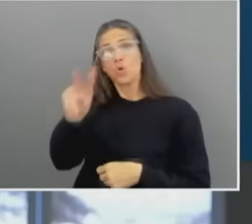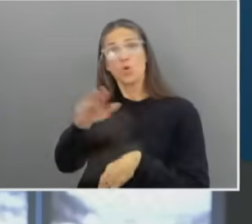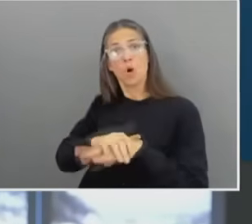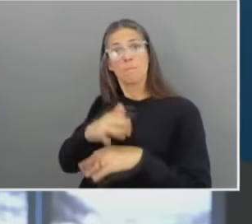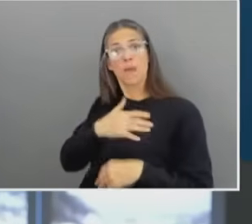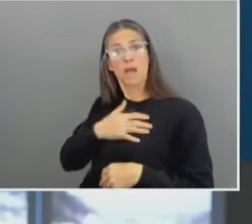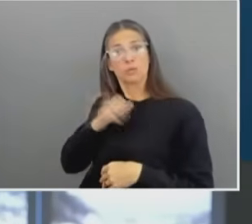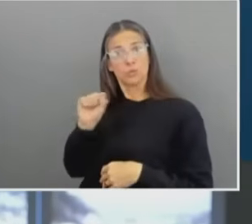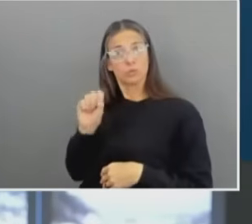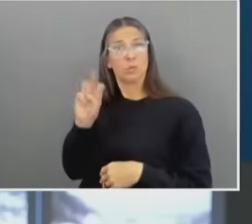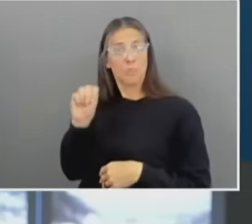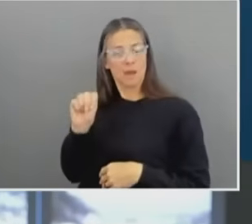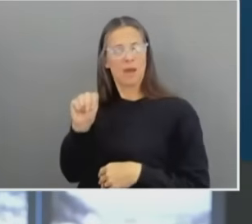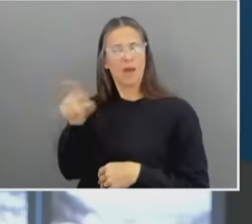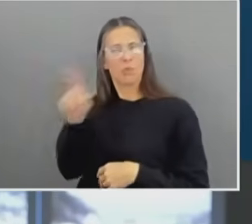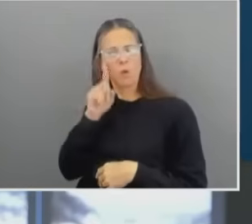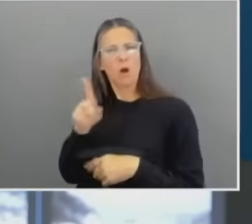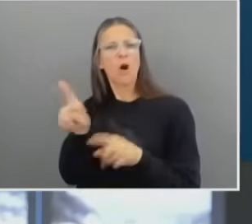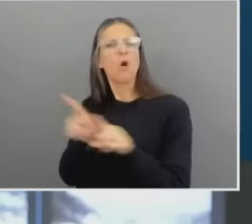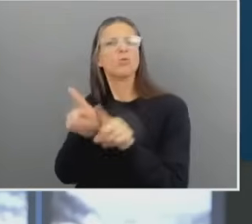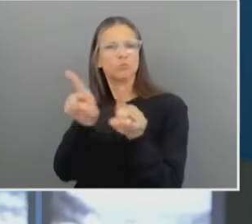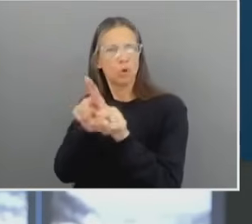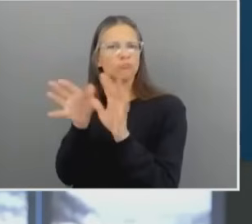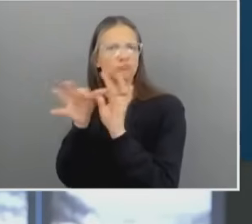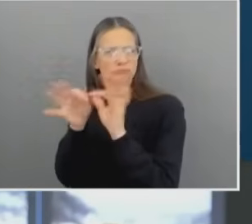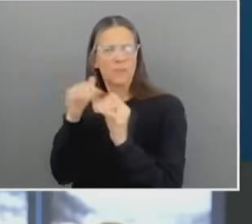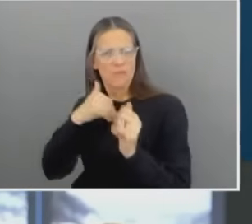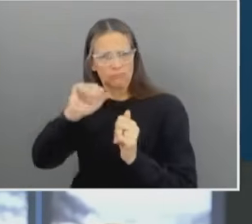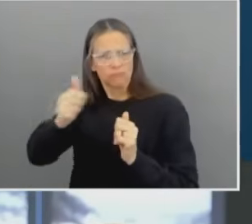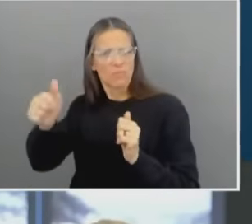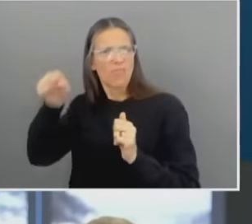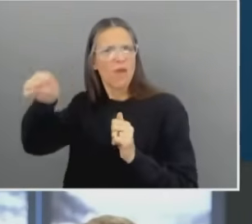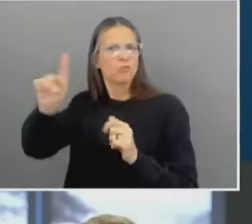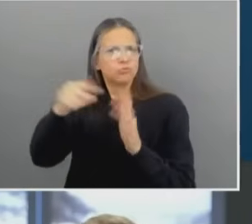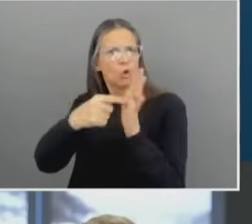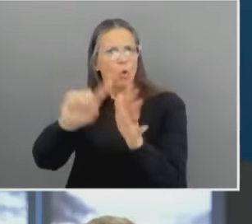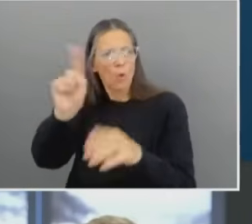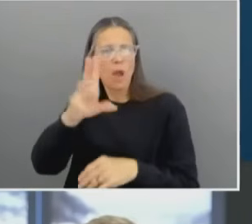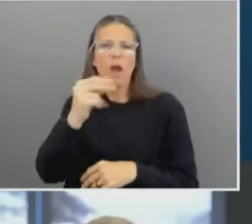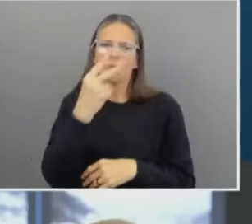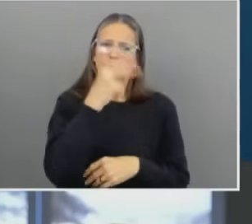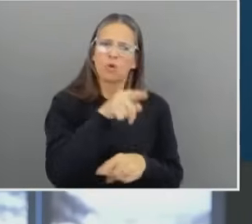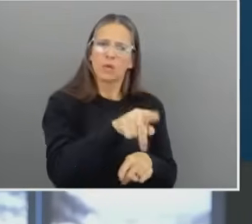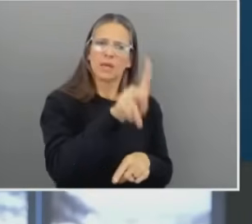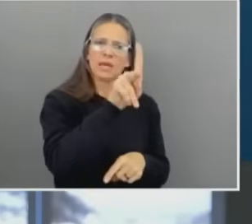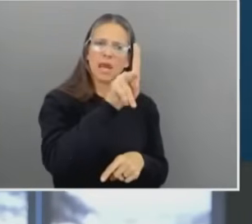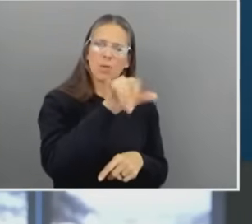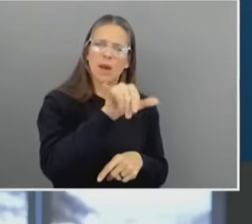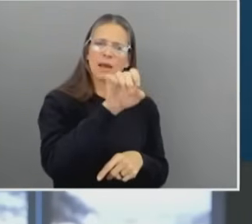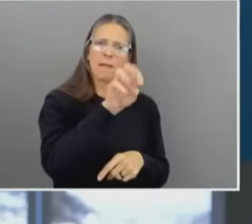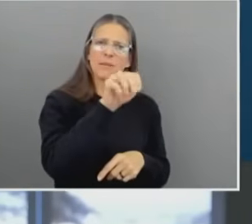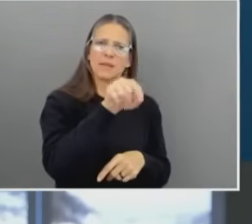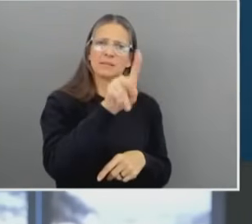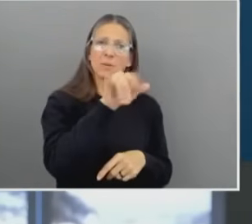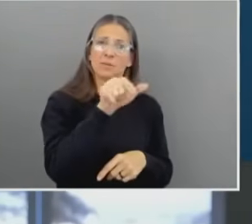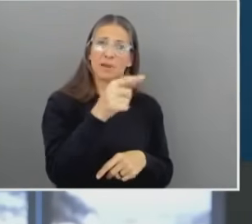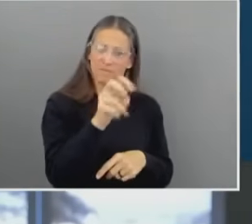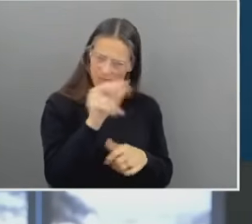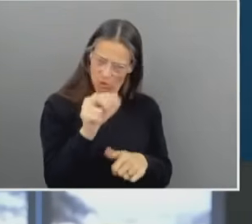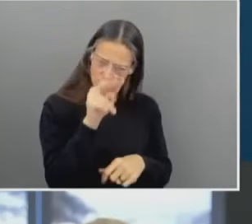THE MAP YOU’RE SEEING SHOWS ALL THE LOCATIONS THE SITE IS LINKED ON MY SOCIAL FOR ANYONE IN NEED.